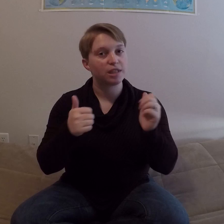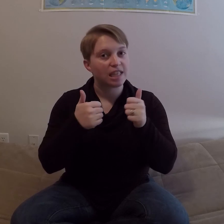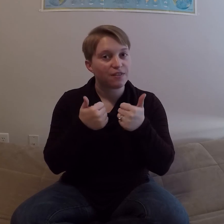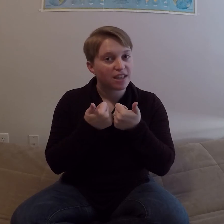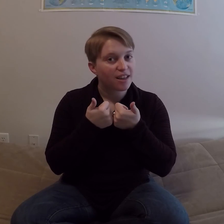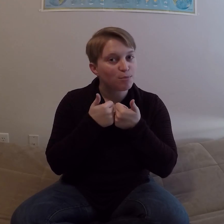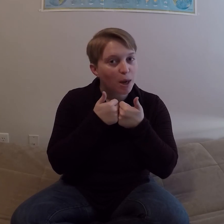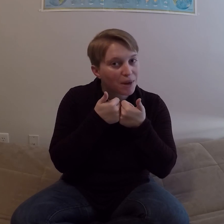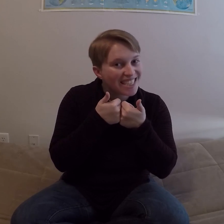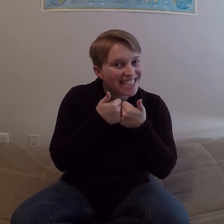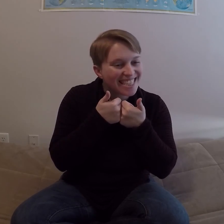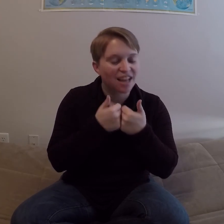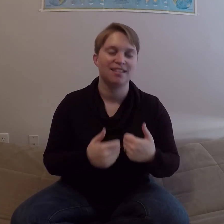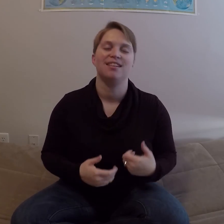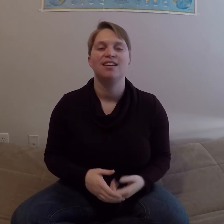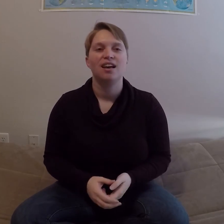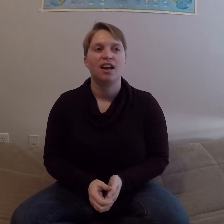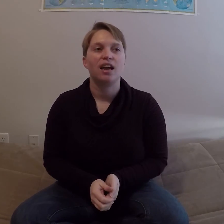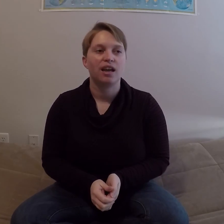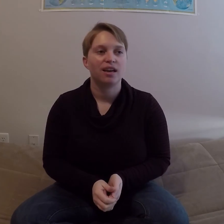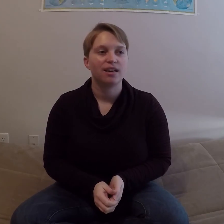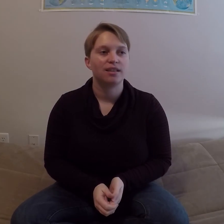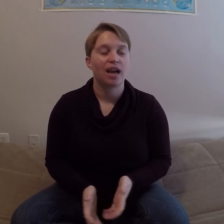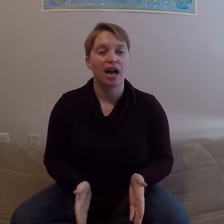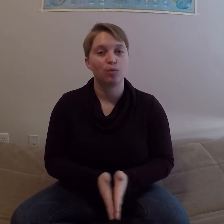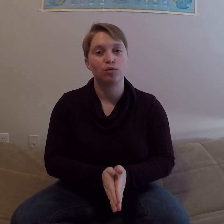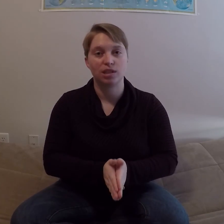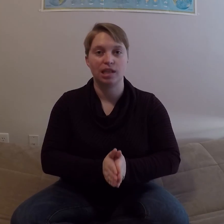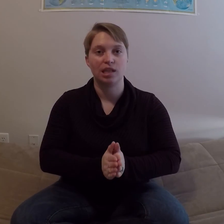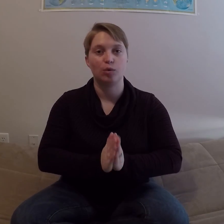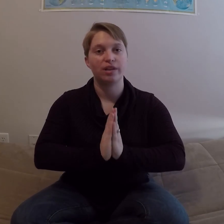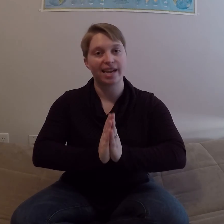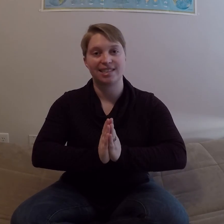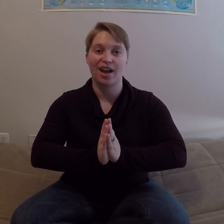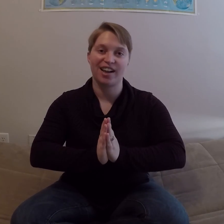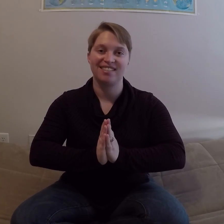please give it thumbs up and I will see you next Saturday.